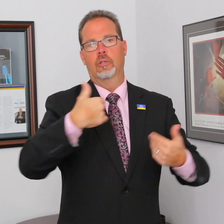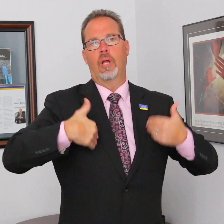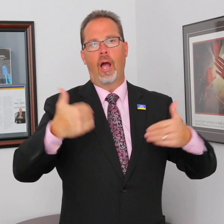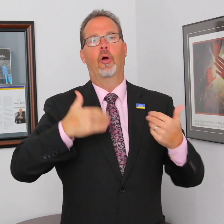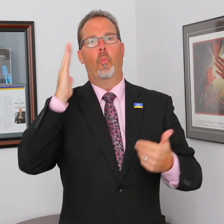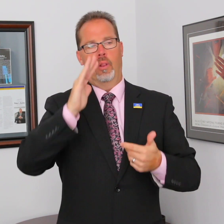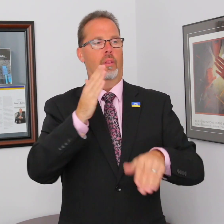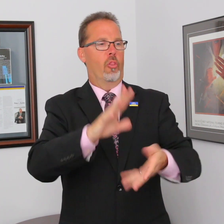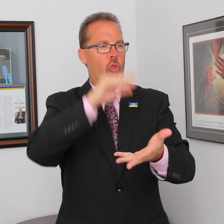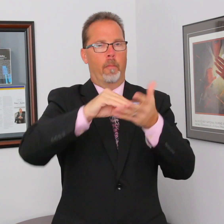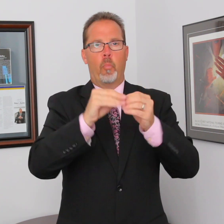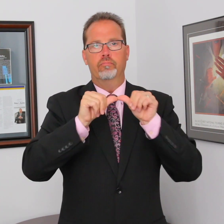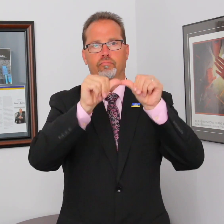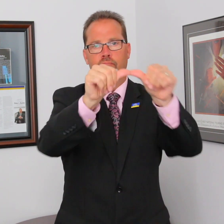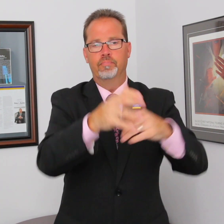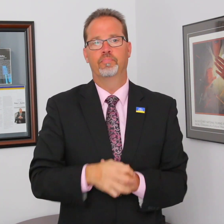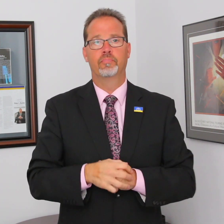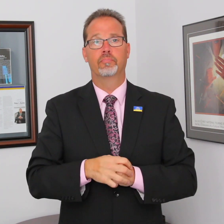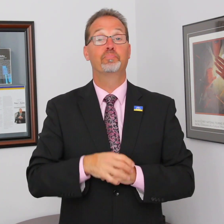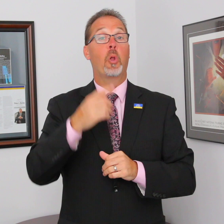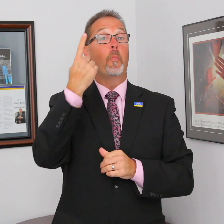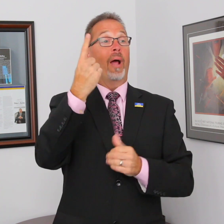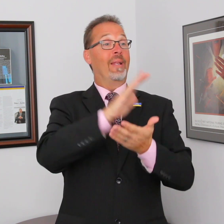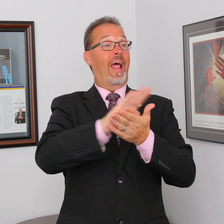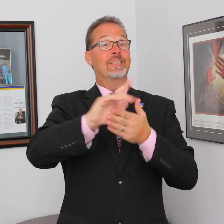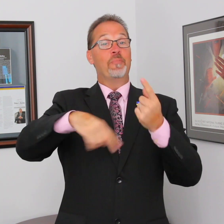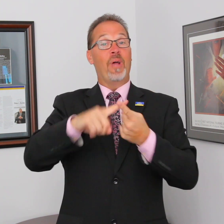and I know that the volleyball team will continue to develop and solidify as the